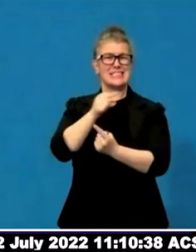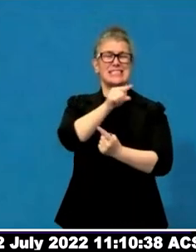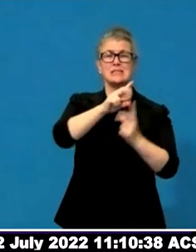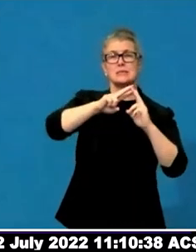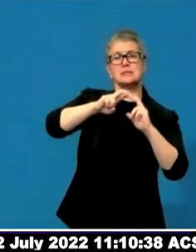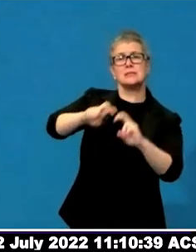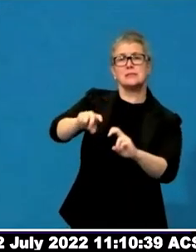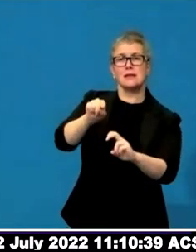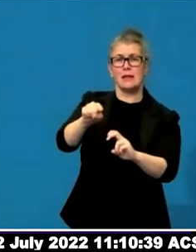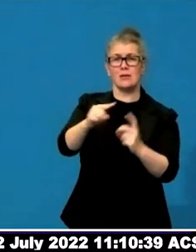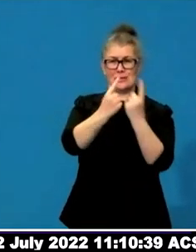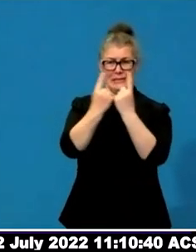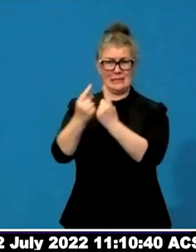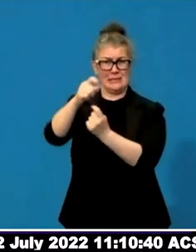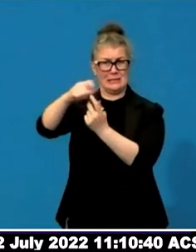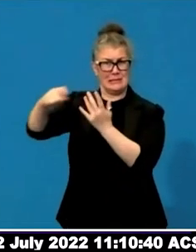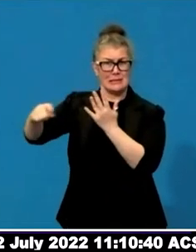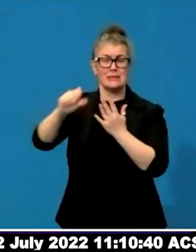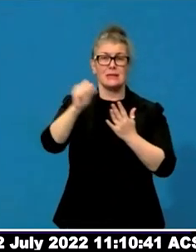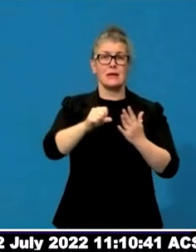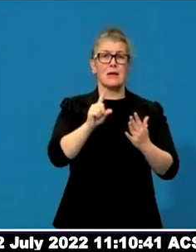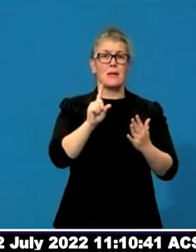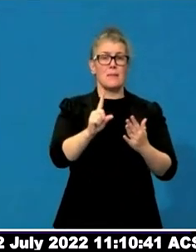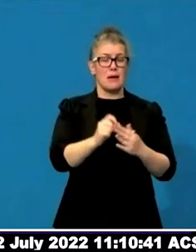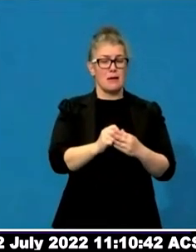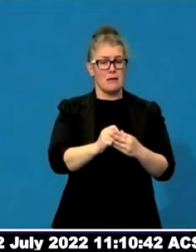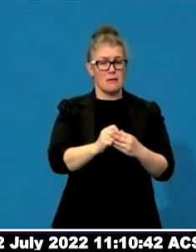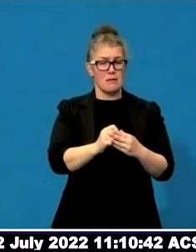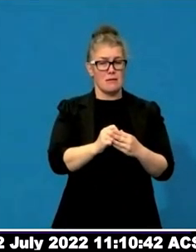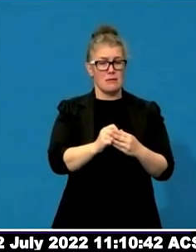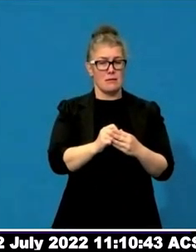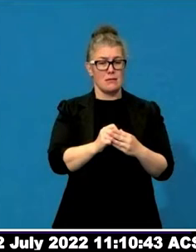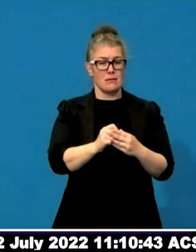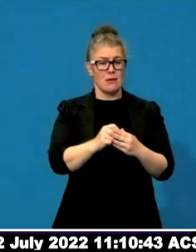But I have found that - that they are very keen